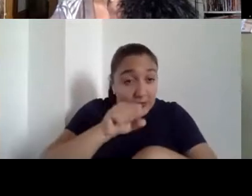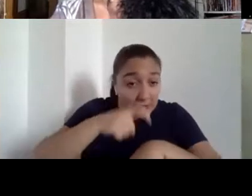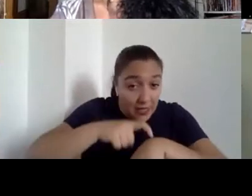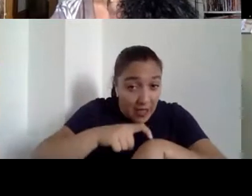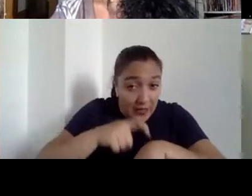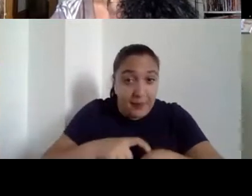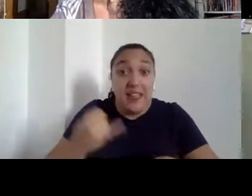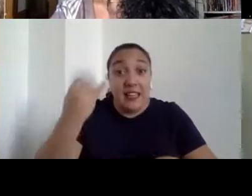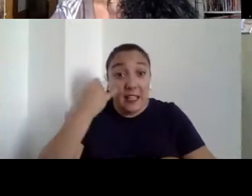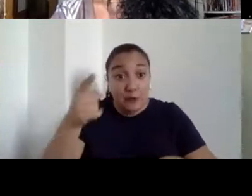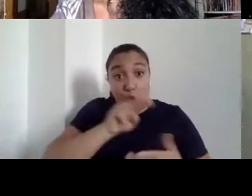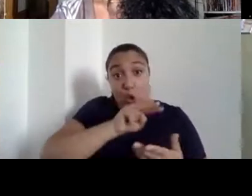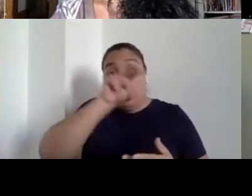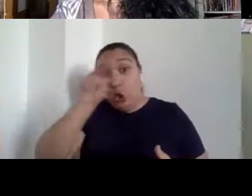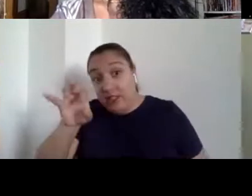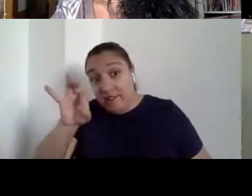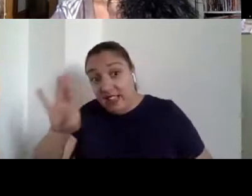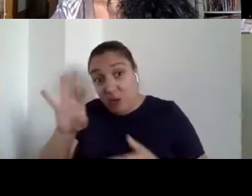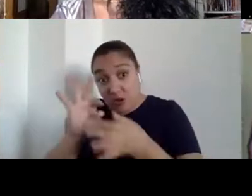at the Facebook comments, we have been posting a